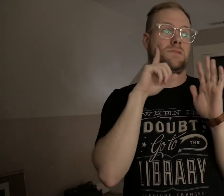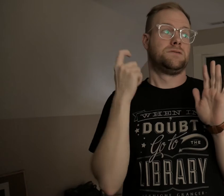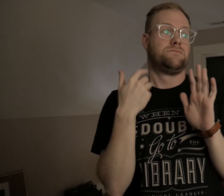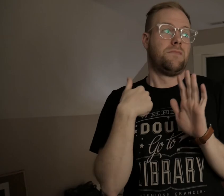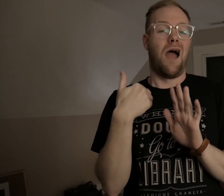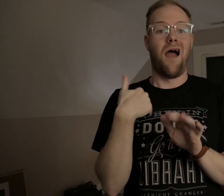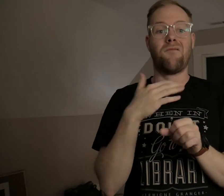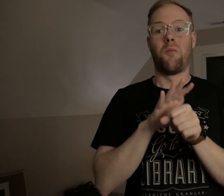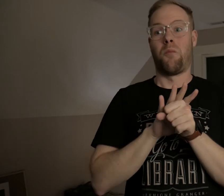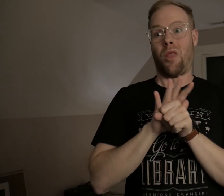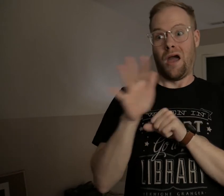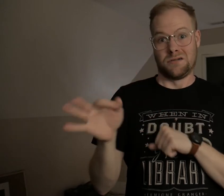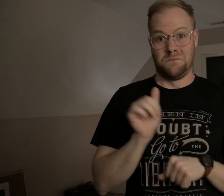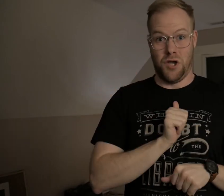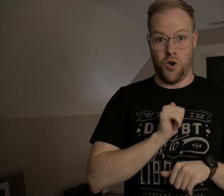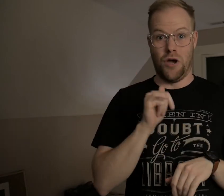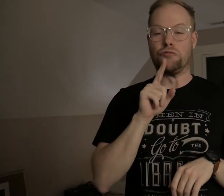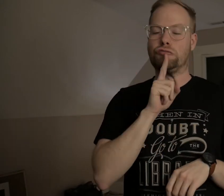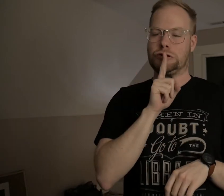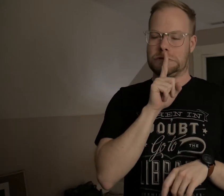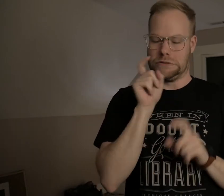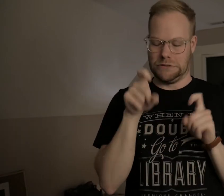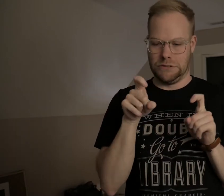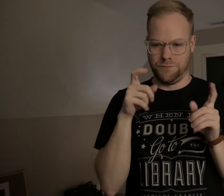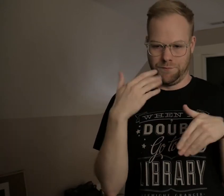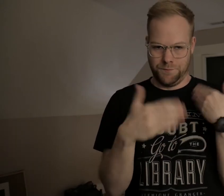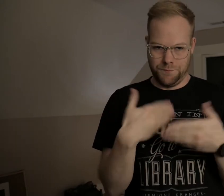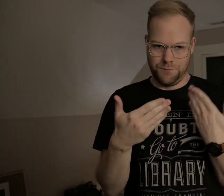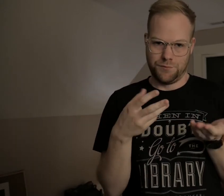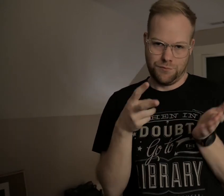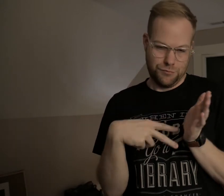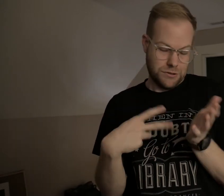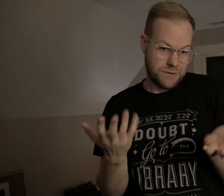because I have *plenty* of my own that I really need to get around to reading.